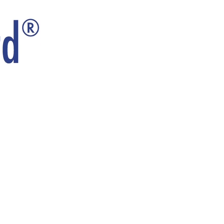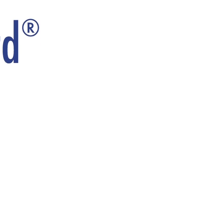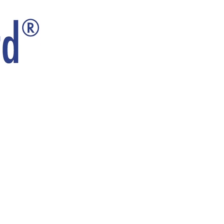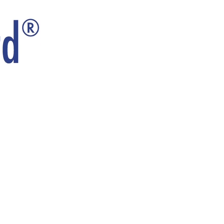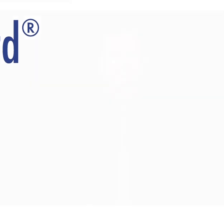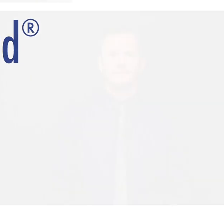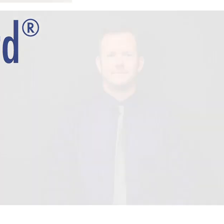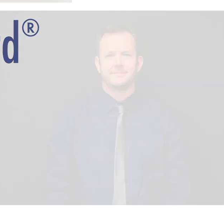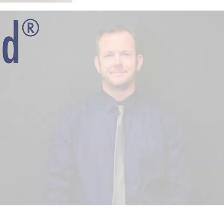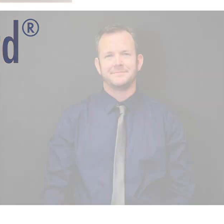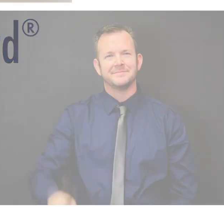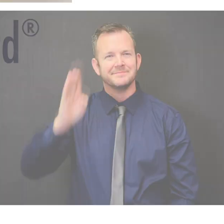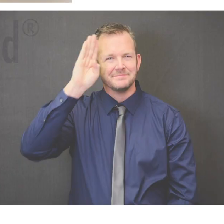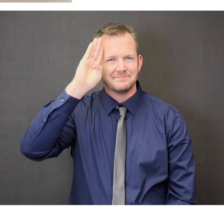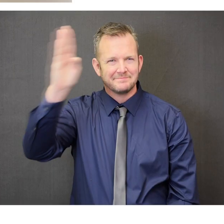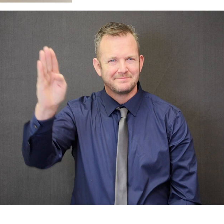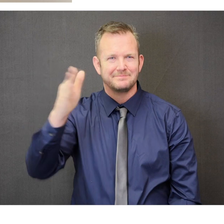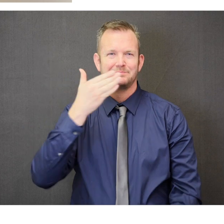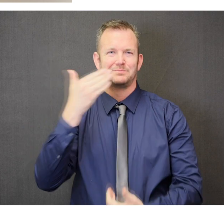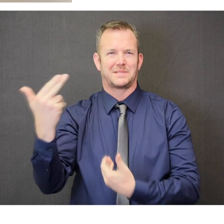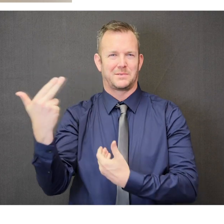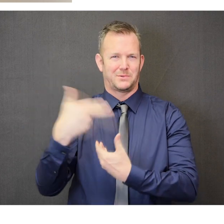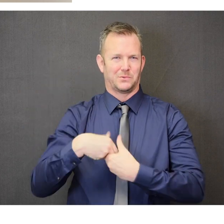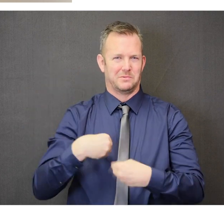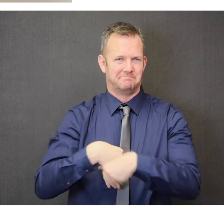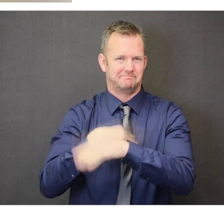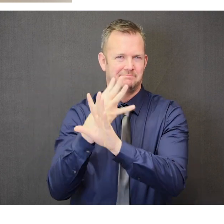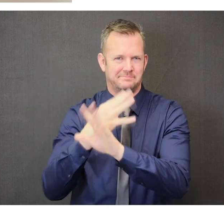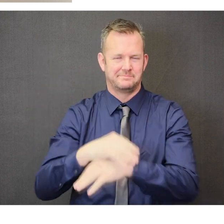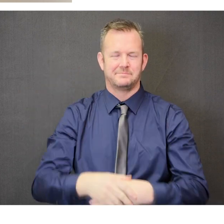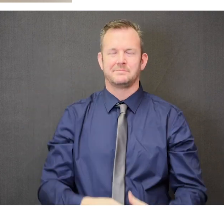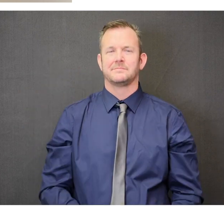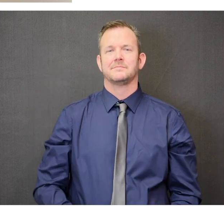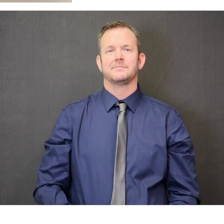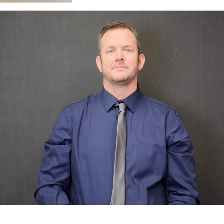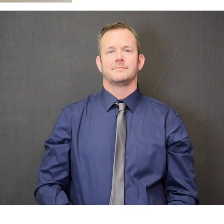Hello everybody and thank you for connecting. The question that we have